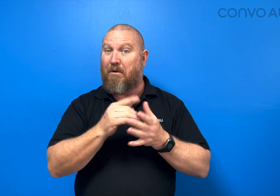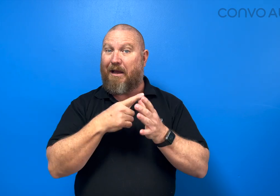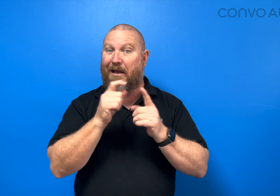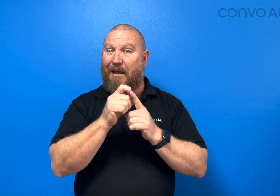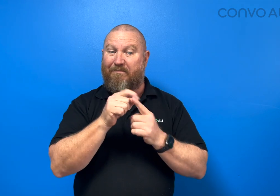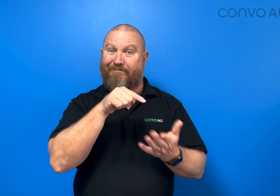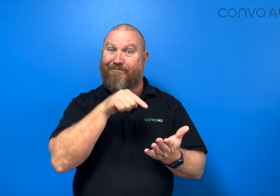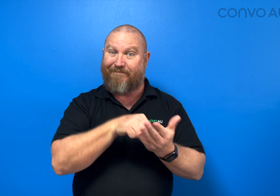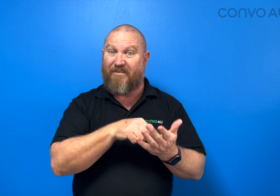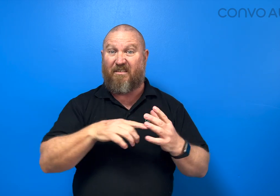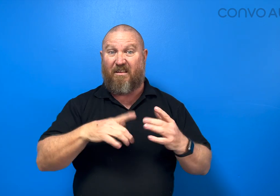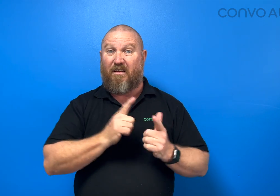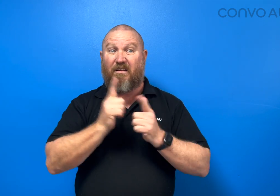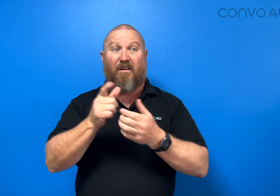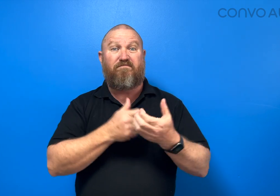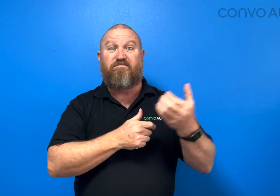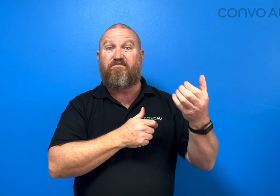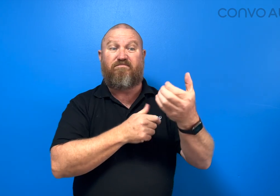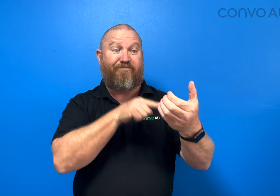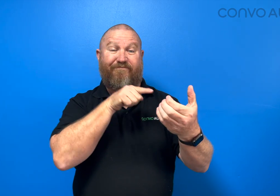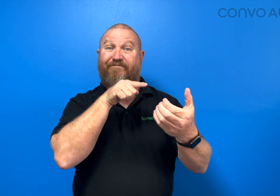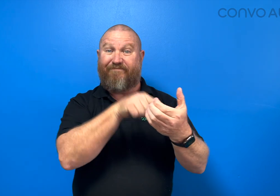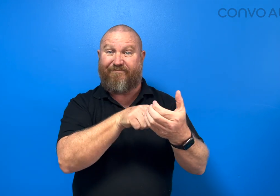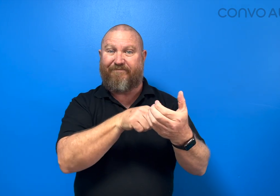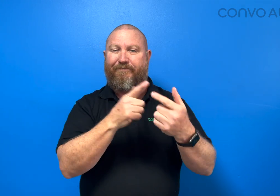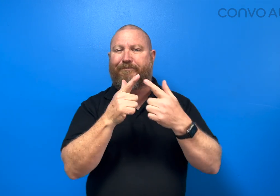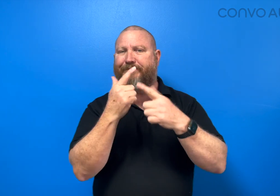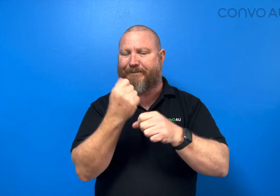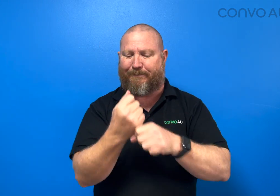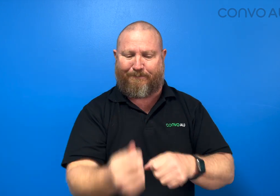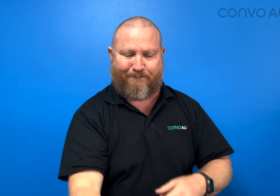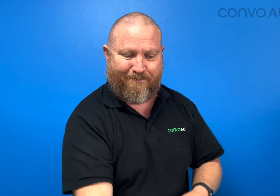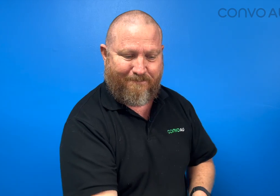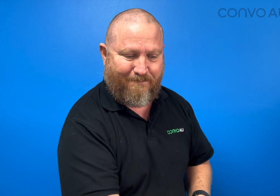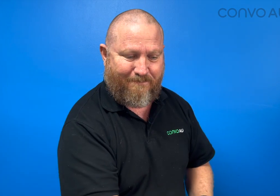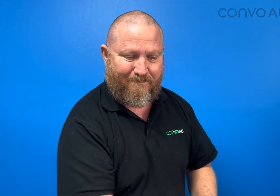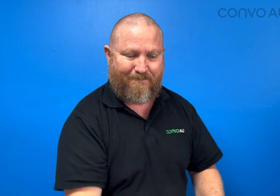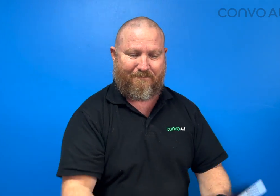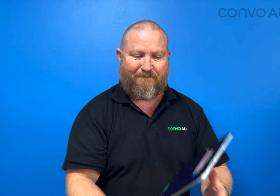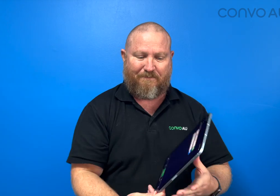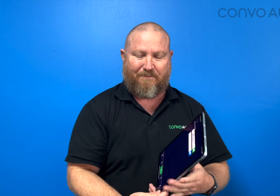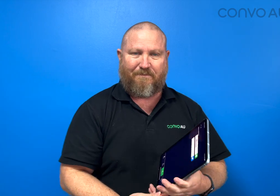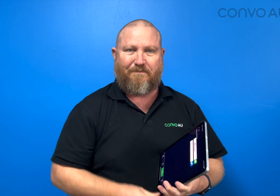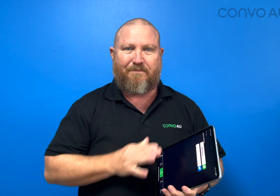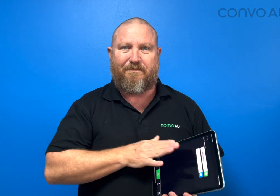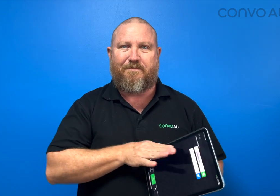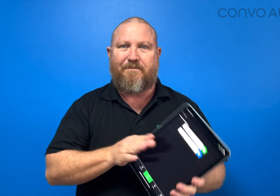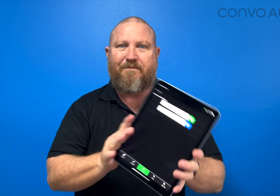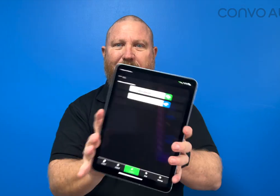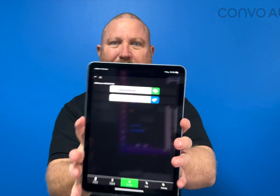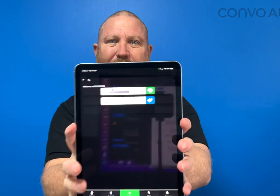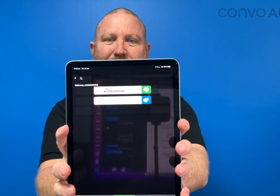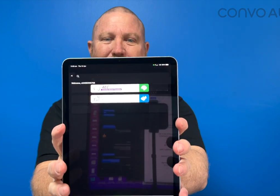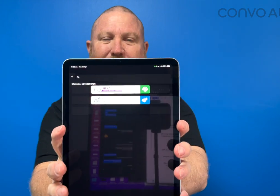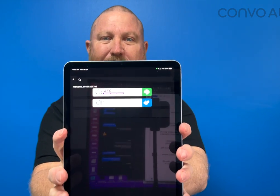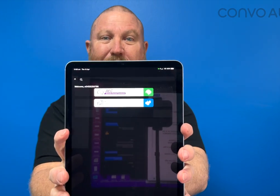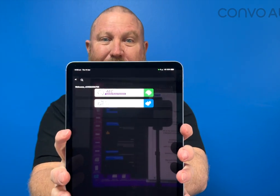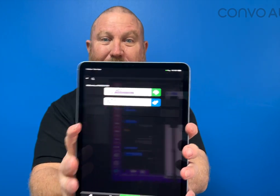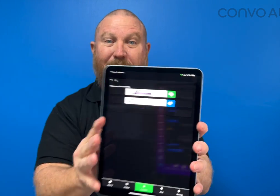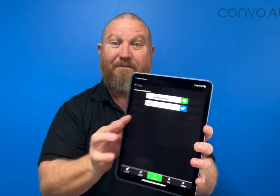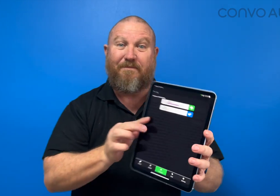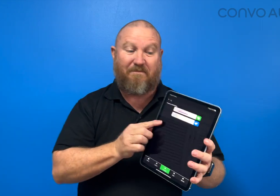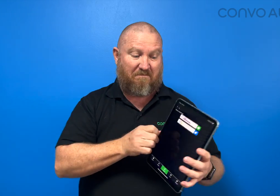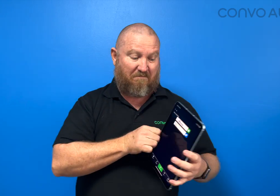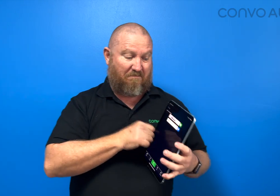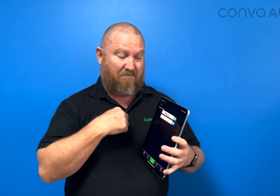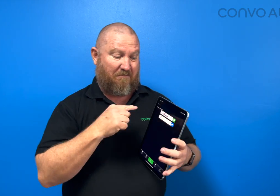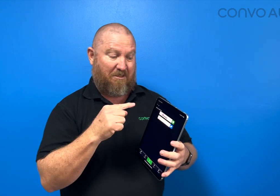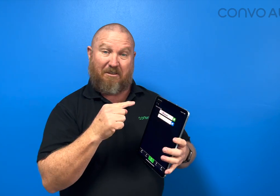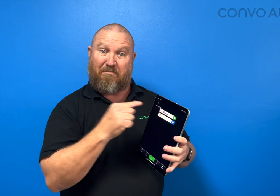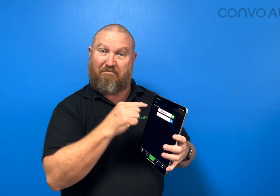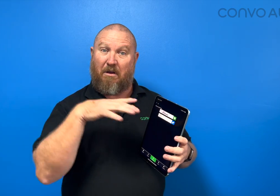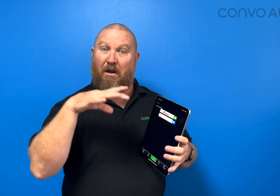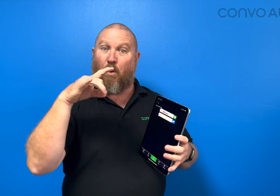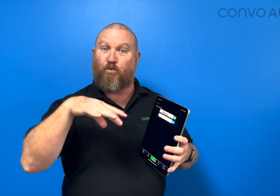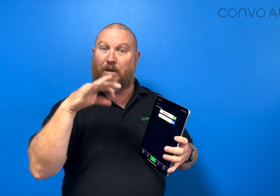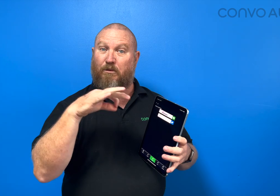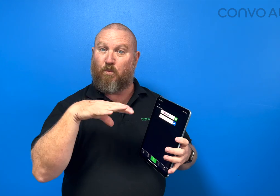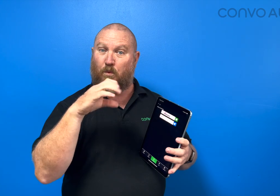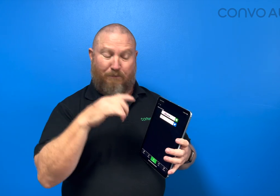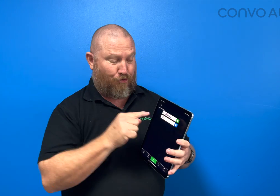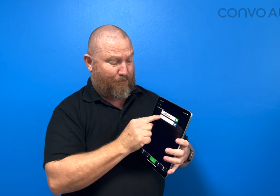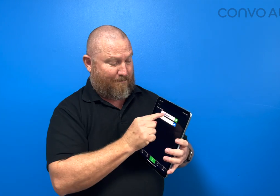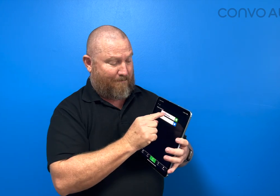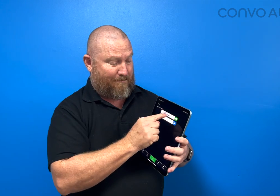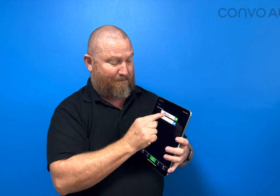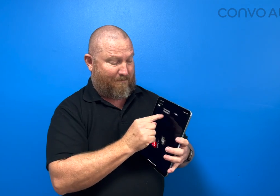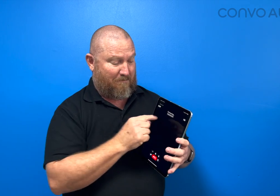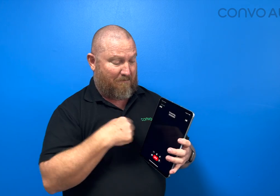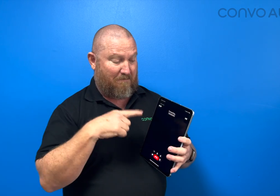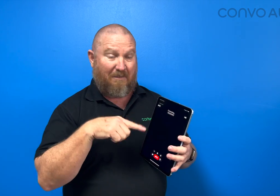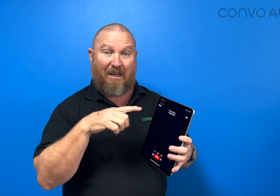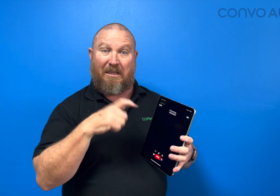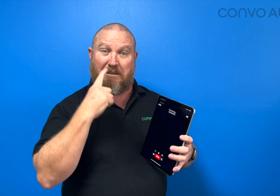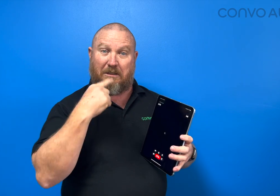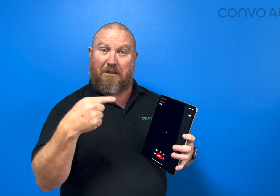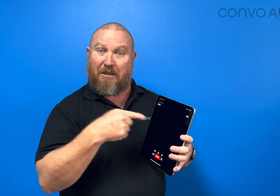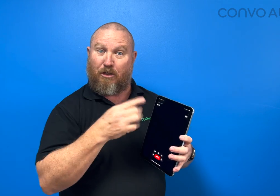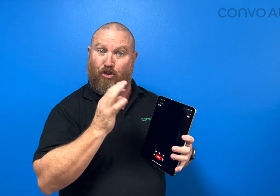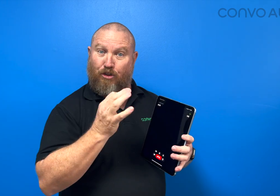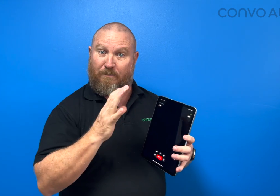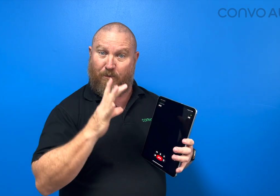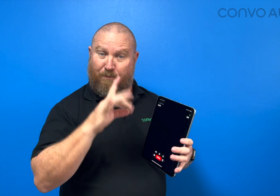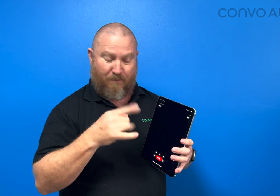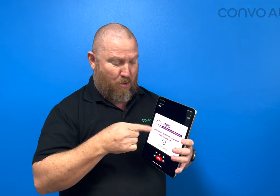Download the Convo AU app and connect the AEC to update your electoral deed and/or go to the polling